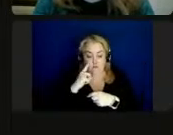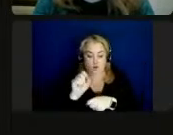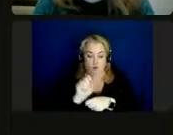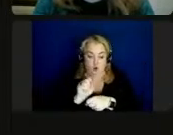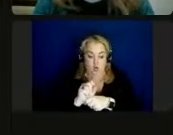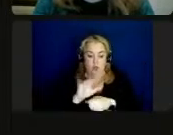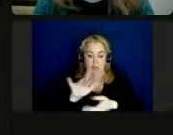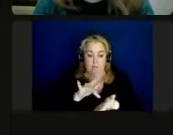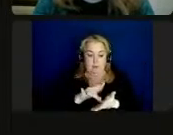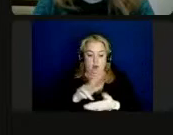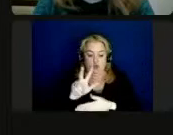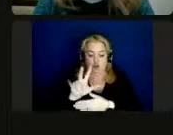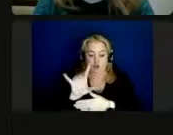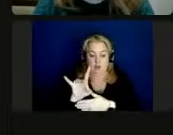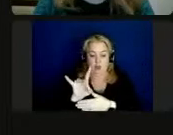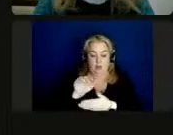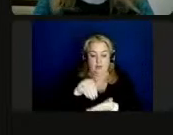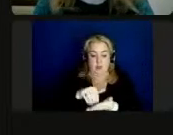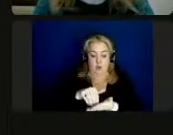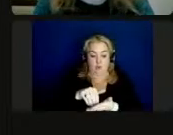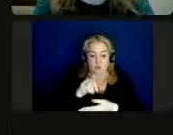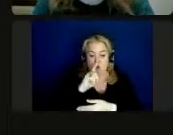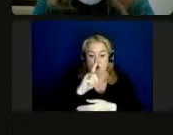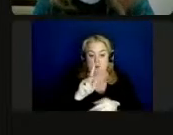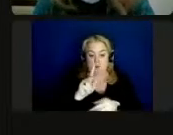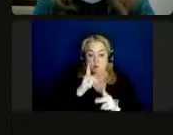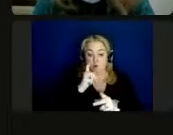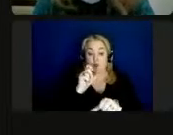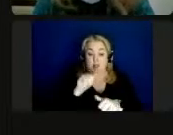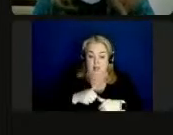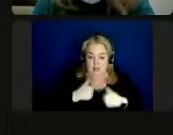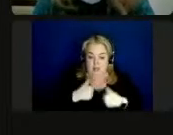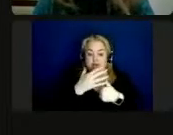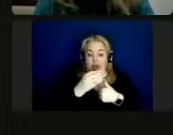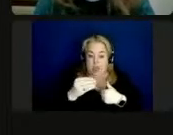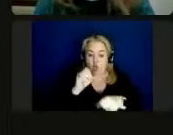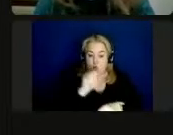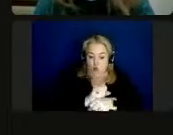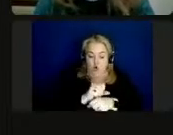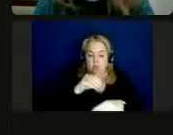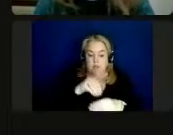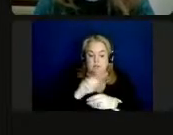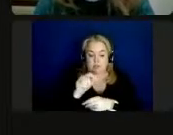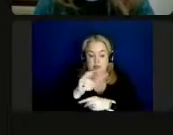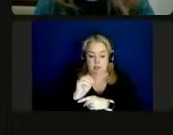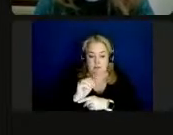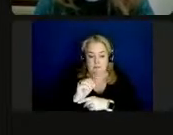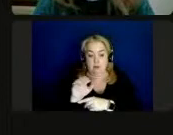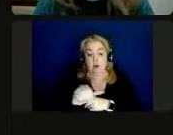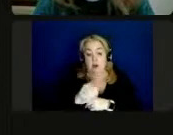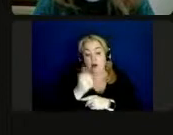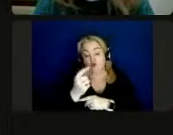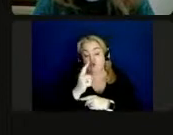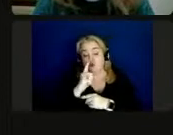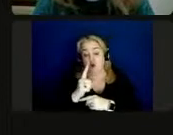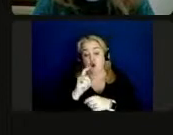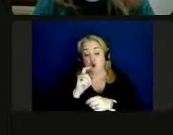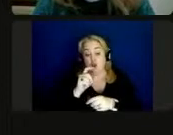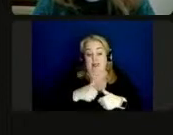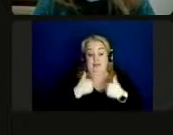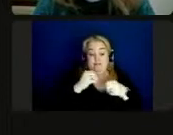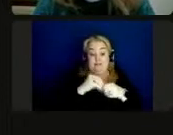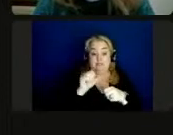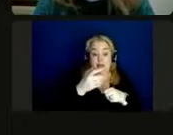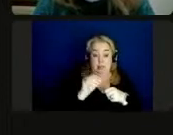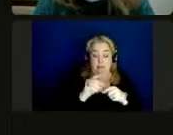YOU MEAN OUTSIDE OF SALES IS